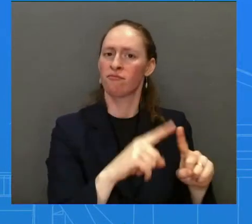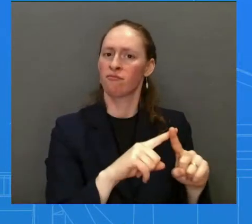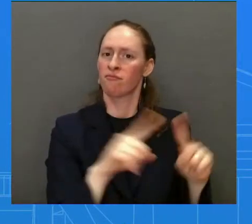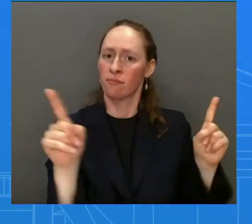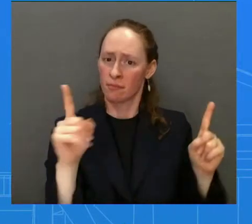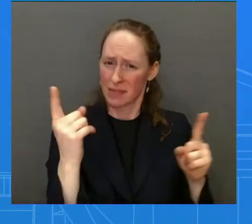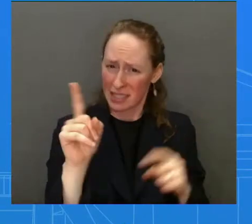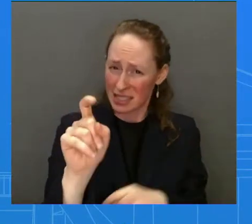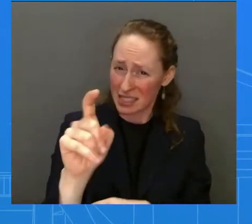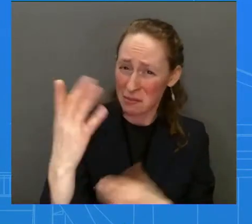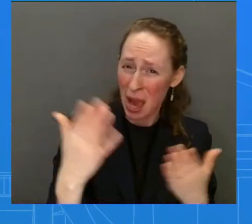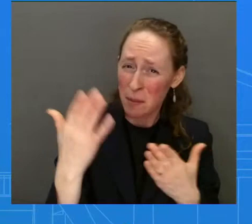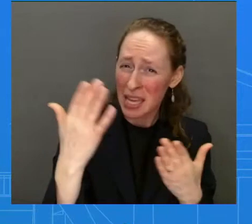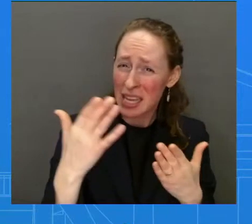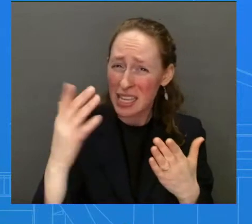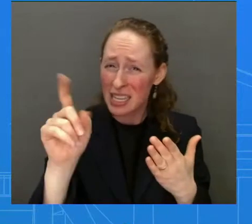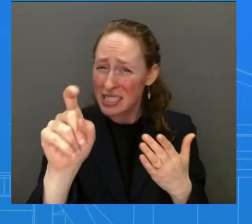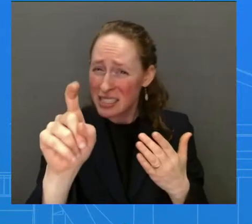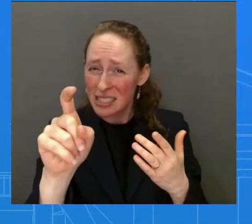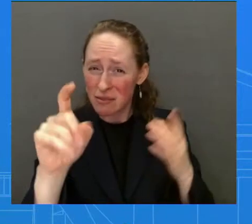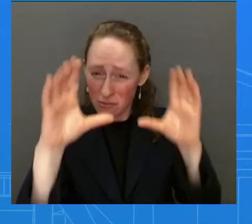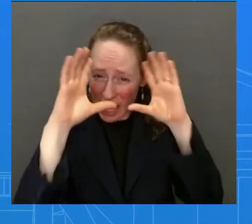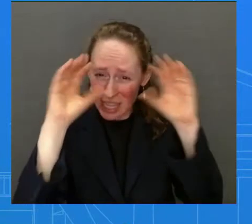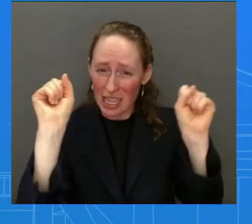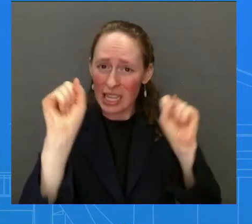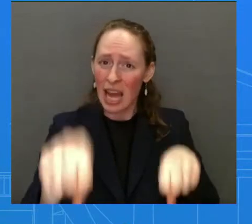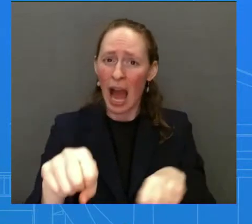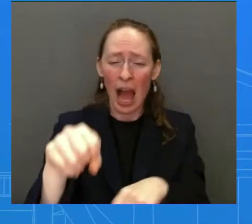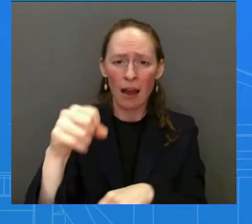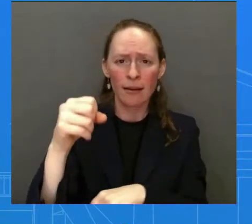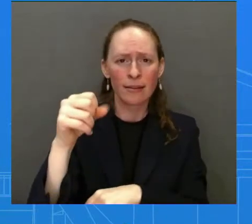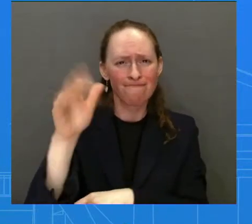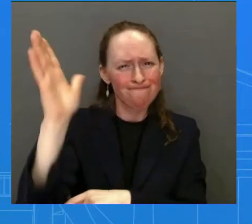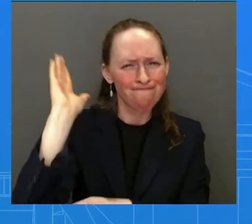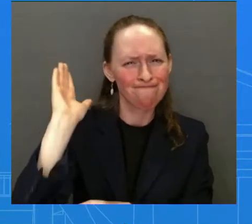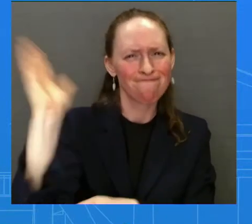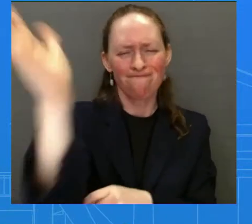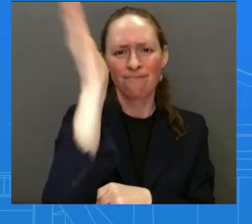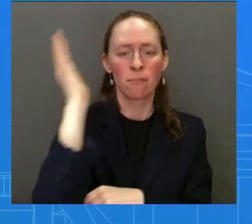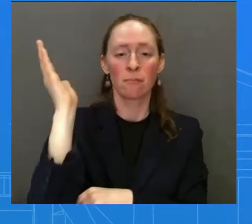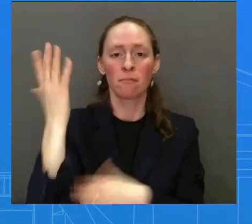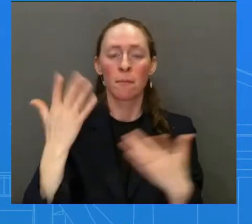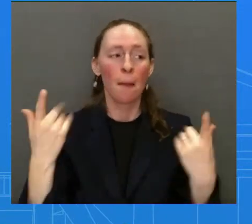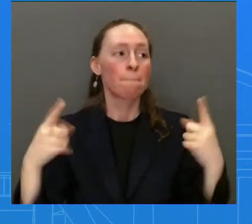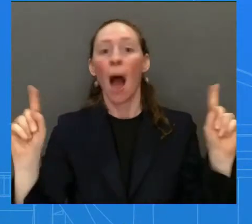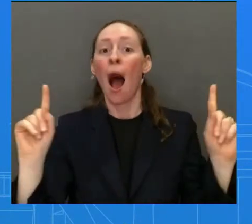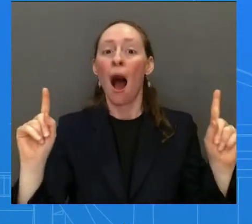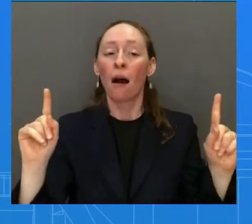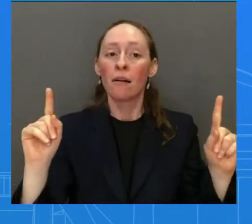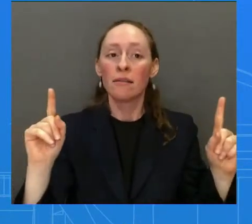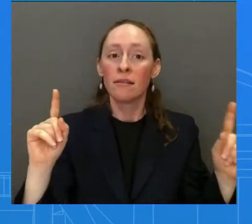that has thus far not made change in the legislative realm? Ms. Jean-Pierre: So, look, I know that the reporting on the shooting